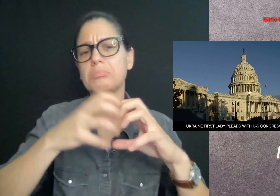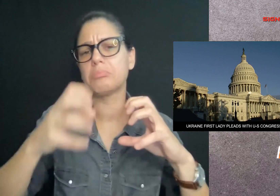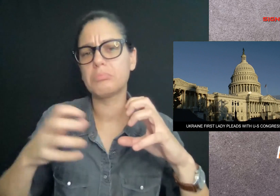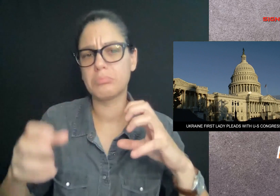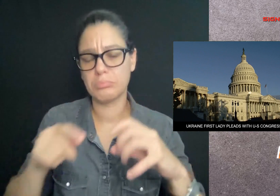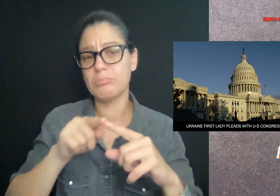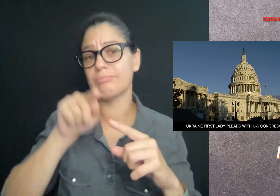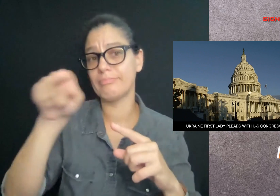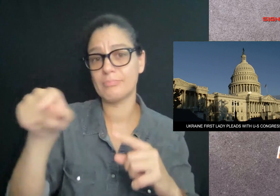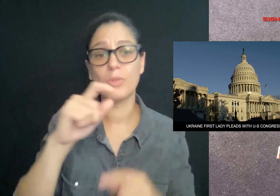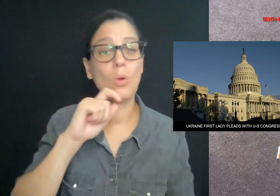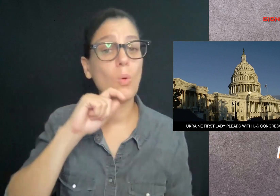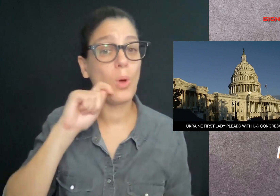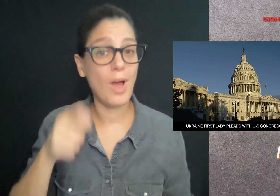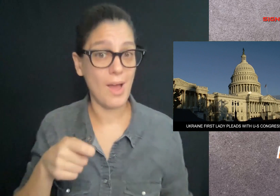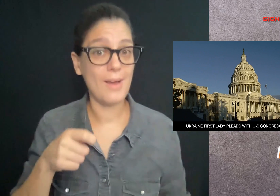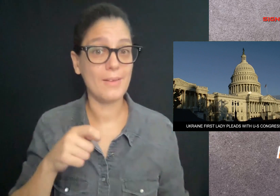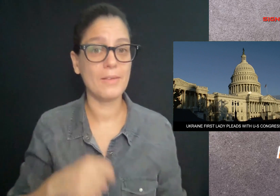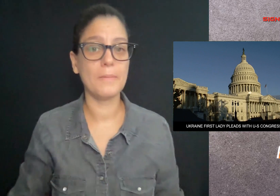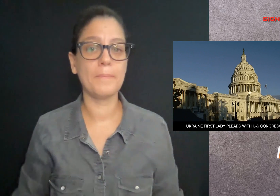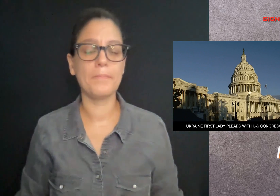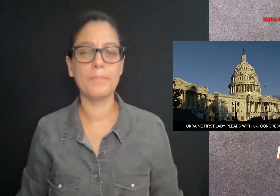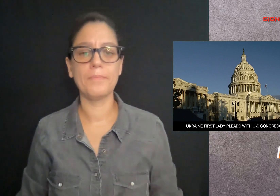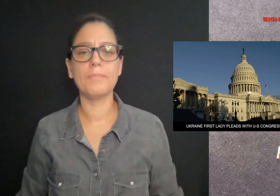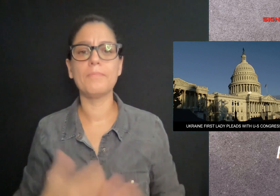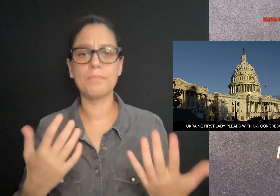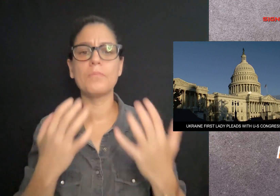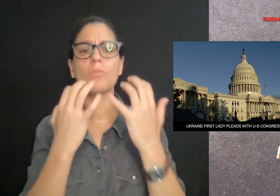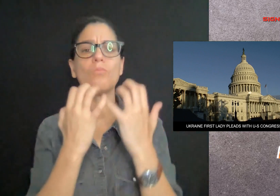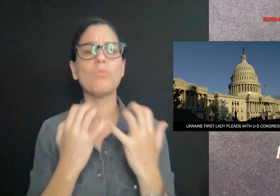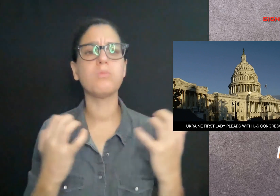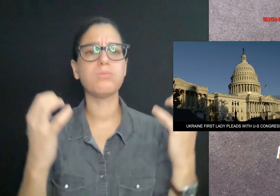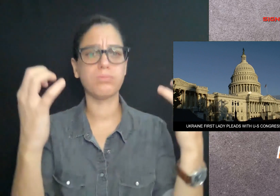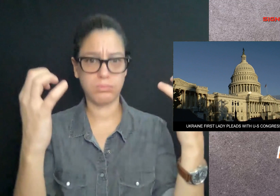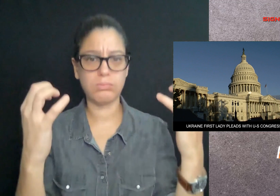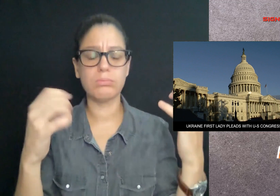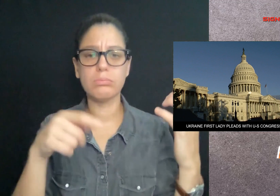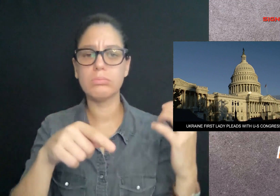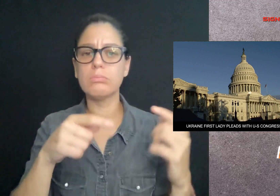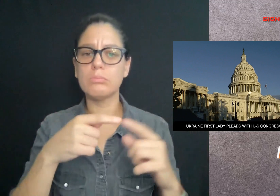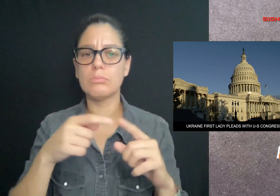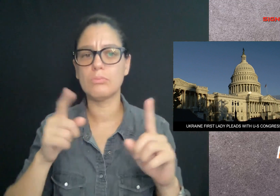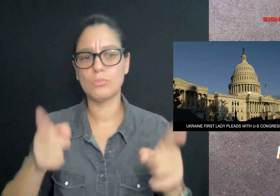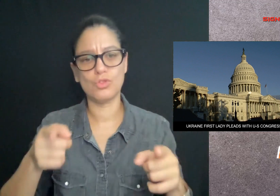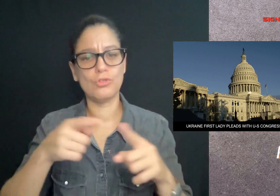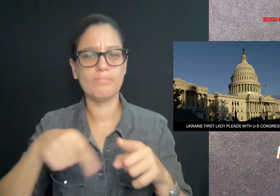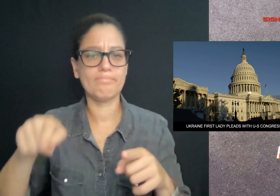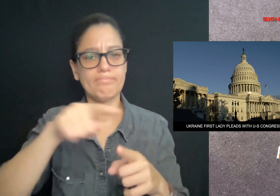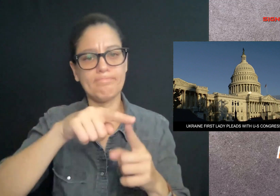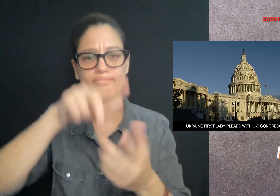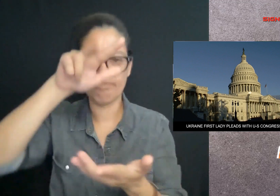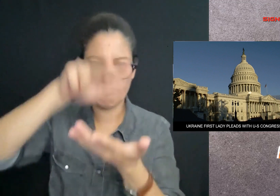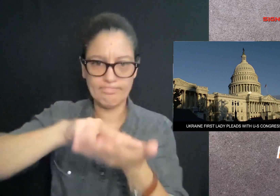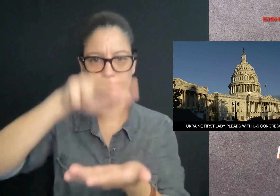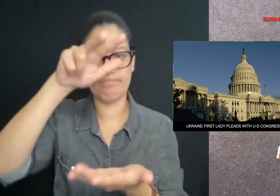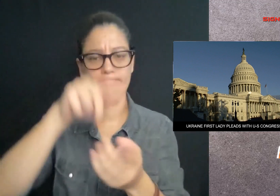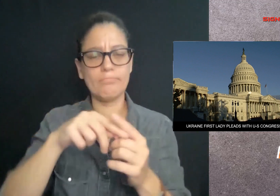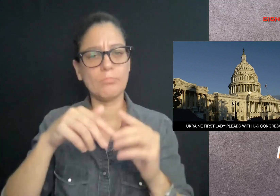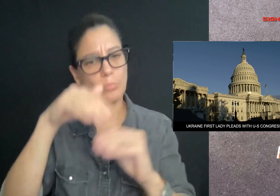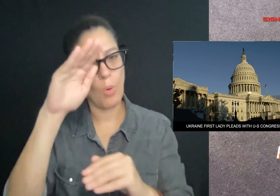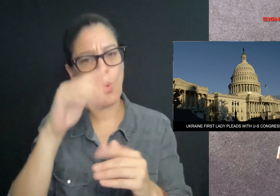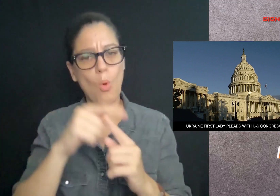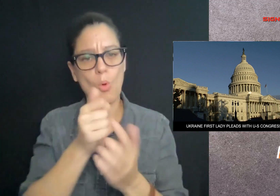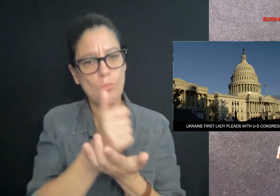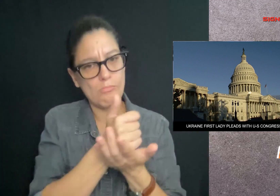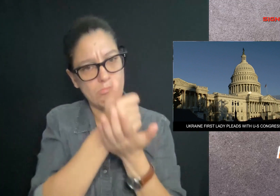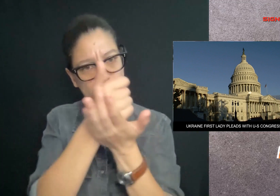in weapons and equipment to Ukraine but Congress would have to approve more support and more